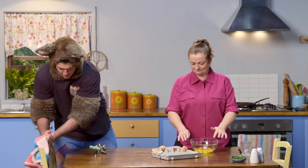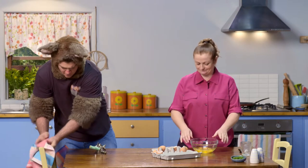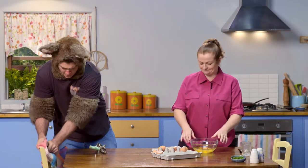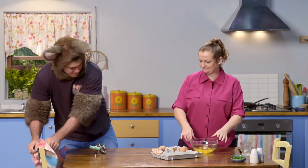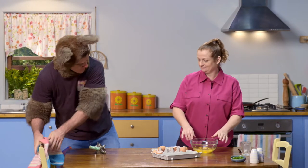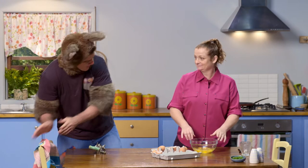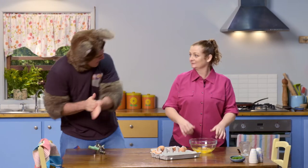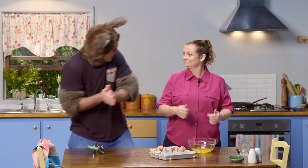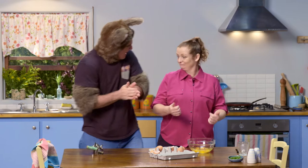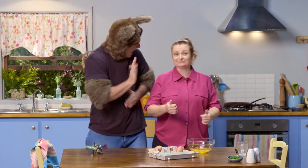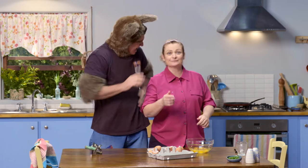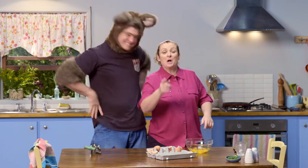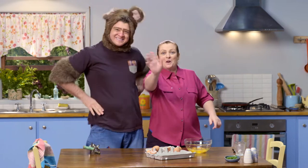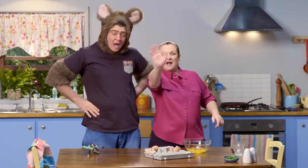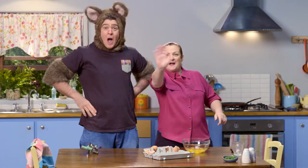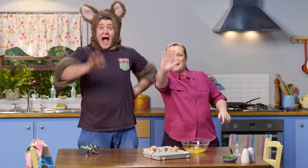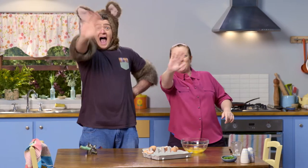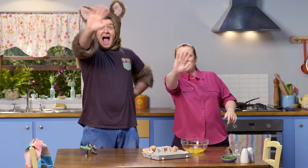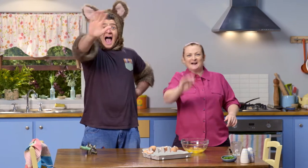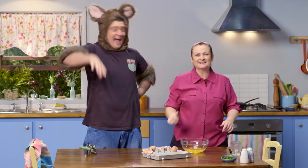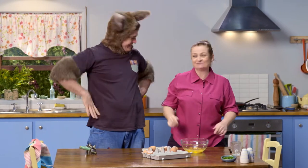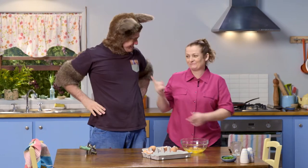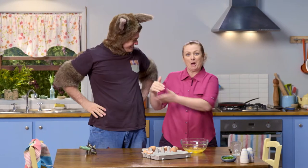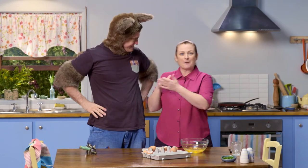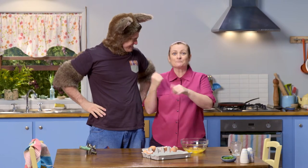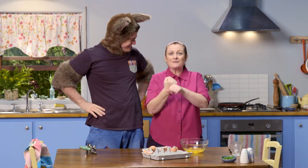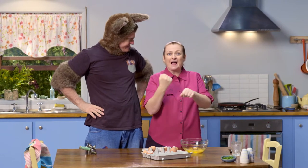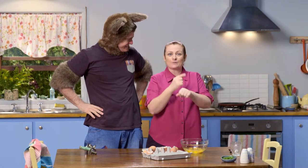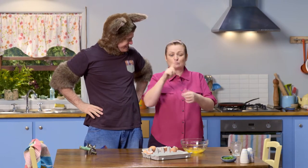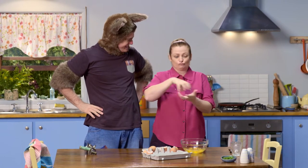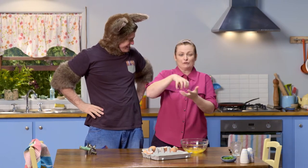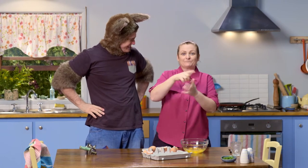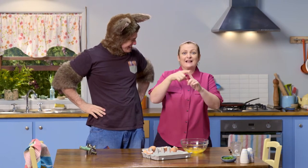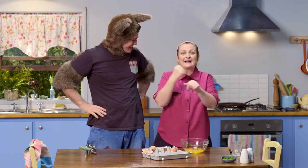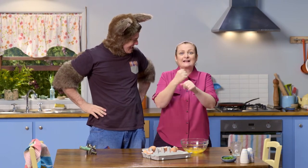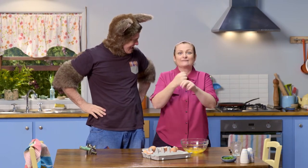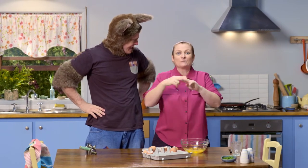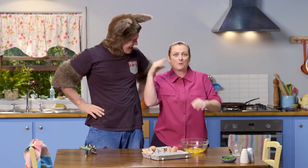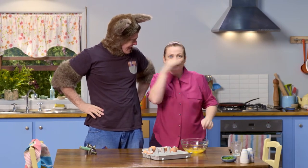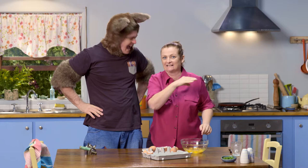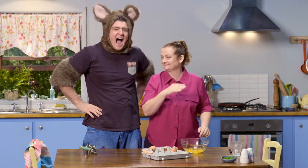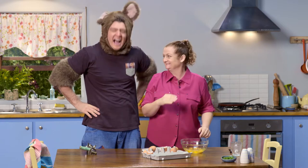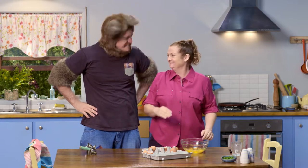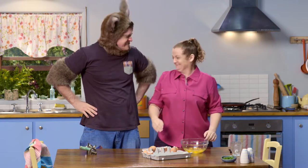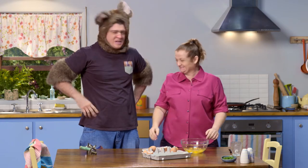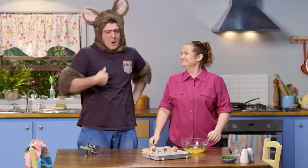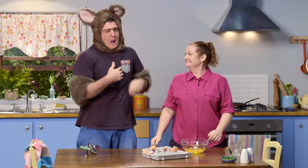Right. Oh, hello. Hi, everyone. Possum is helping me make some scrambled eggs for lunch.